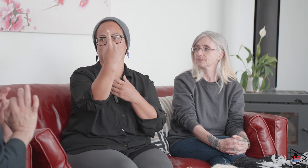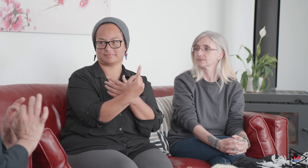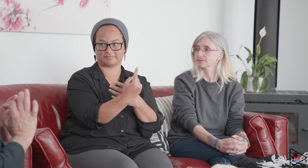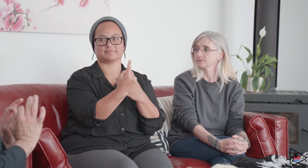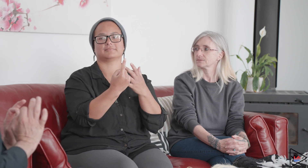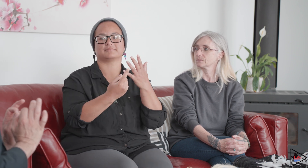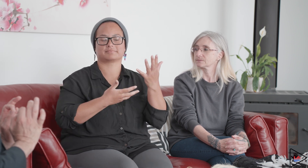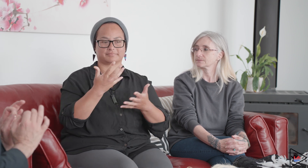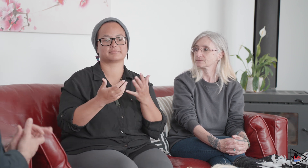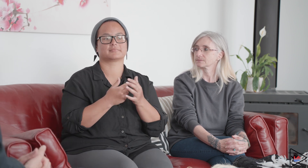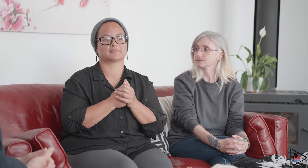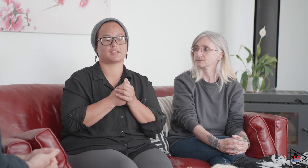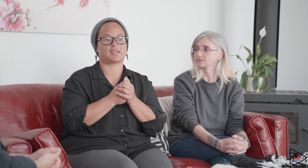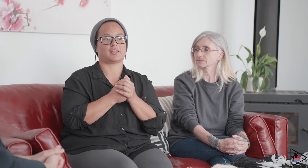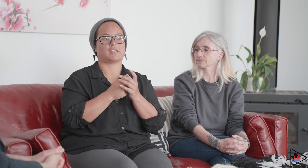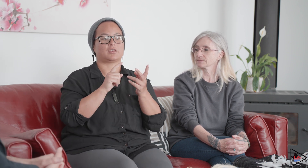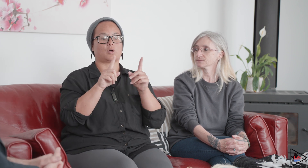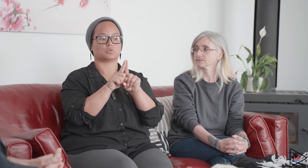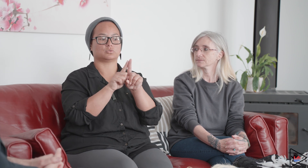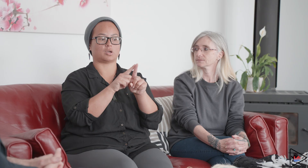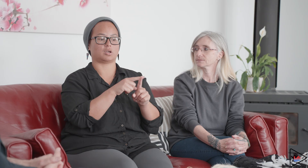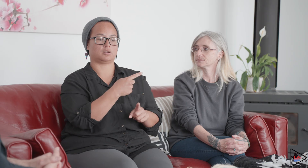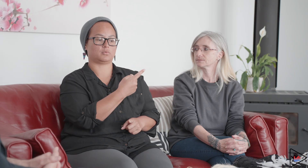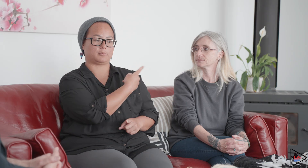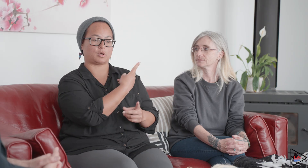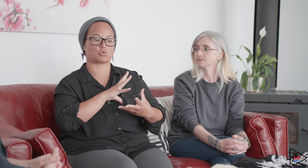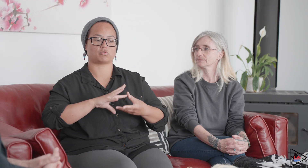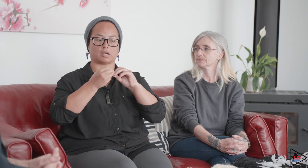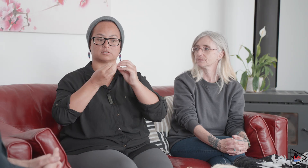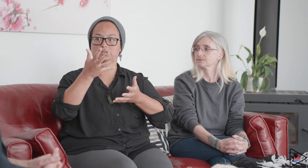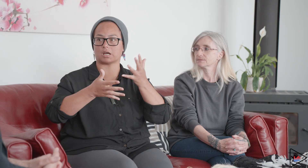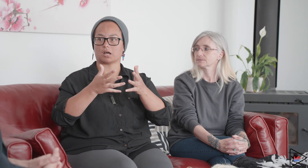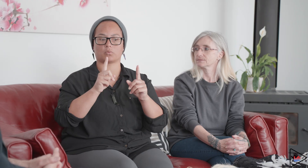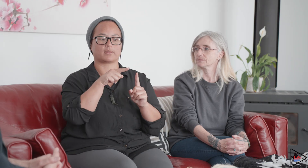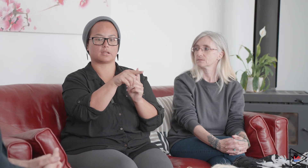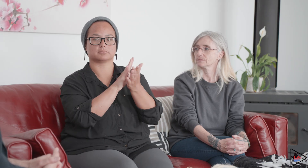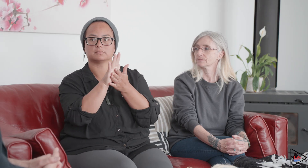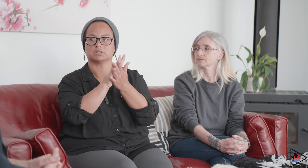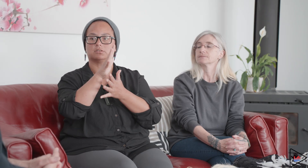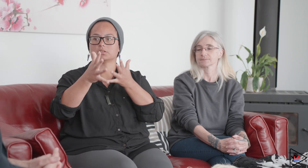she was selected to come in and interpret. And also Cheree and I developed quite a number of